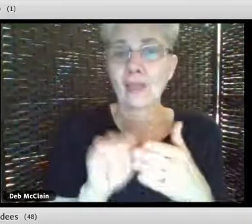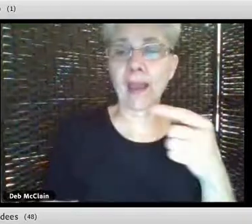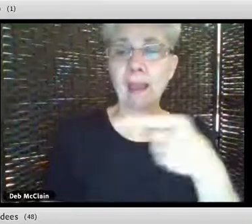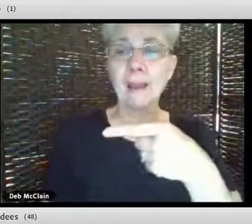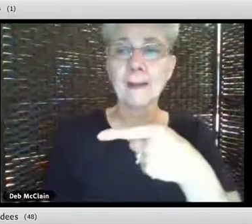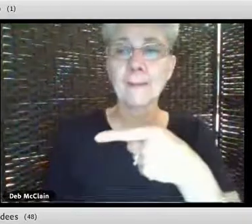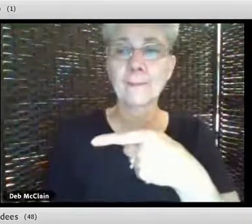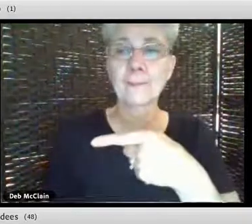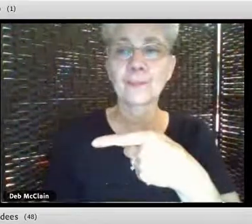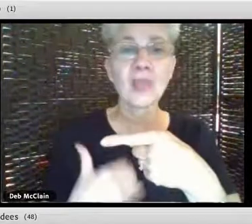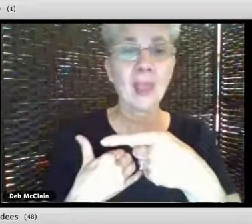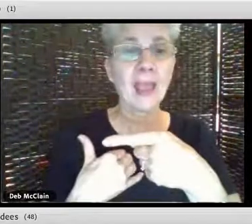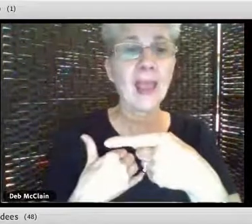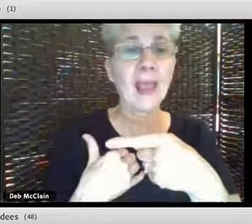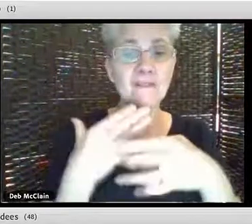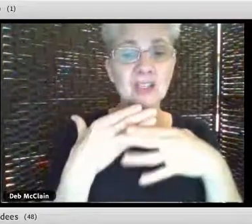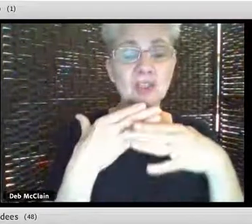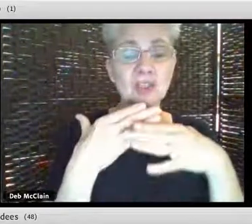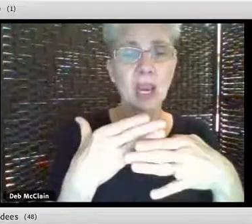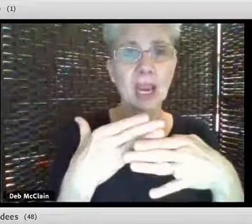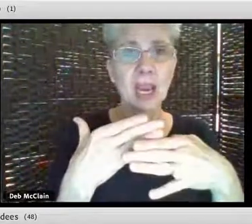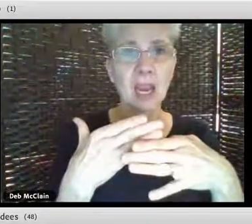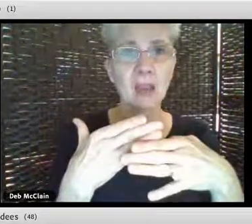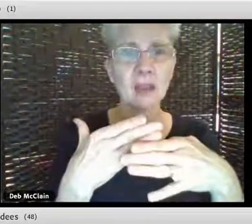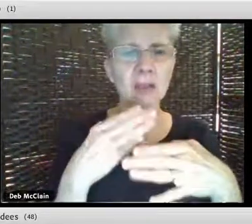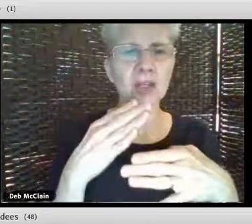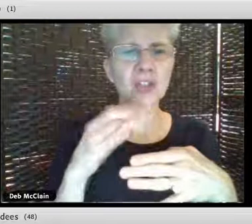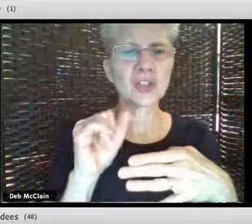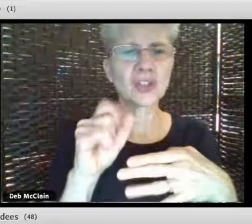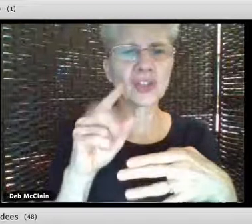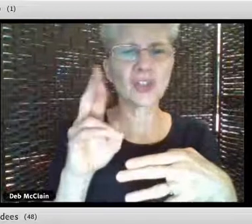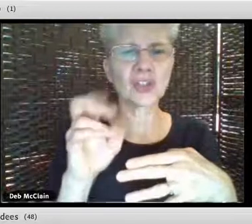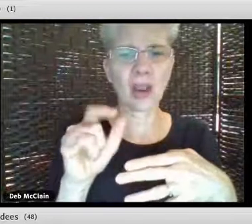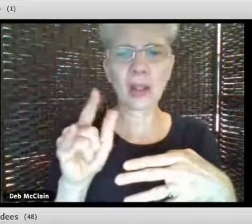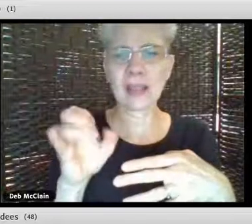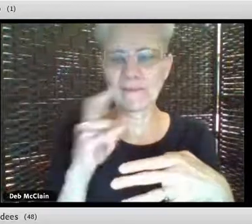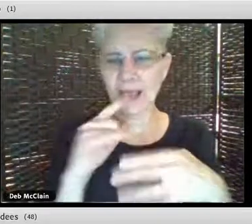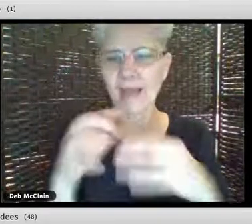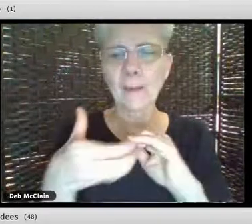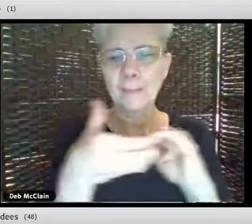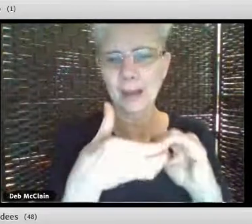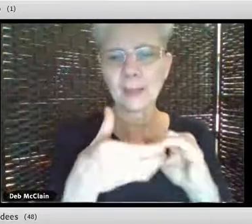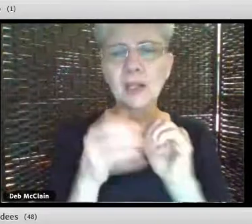they do have actually, Shirley, they do have compatibility with Microsoft,